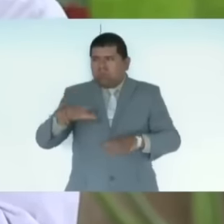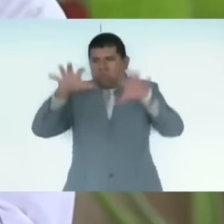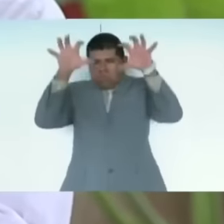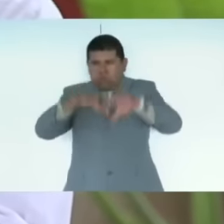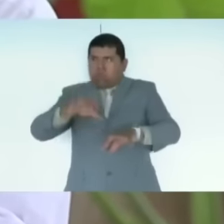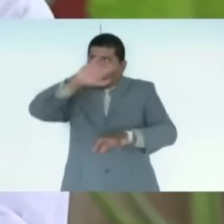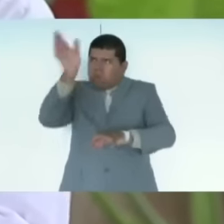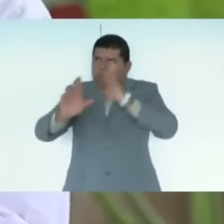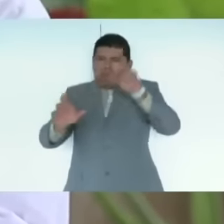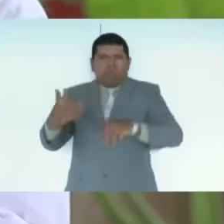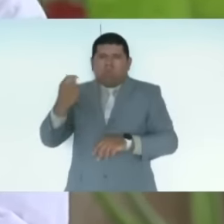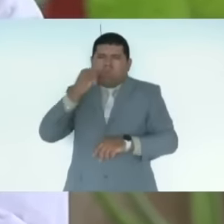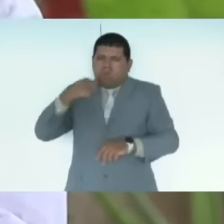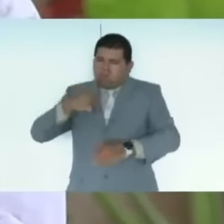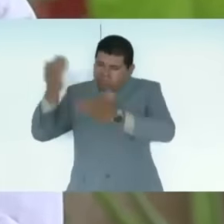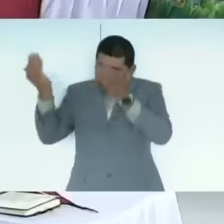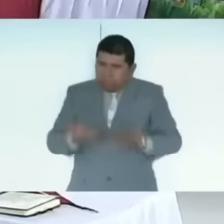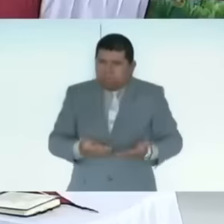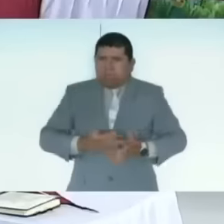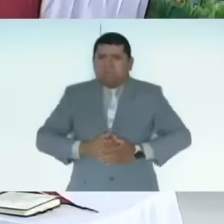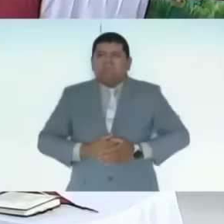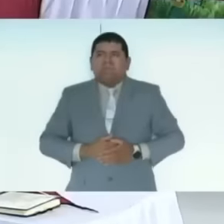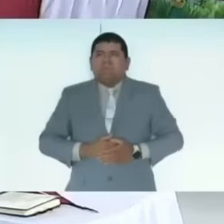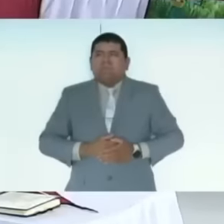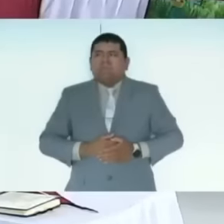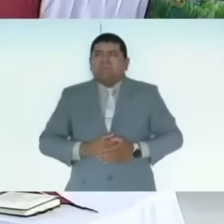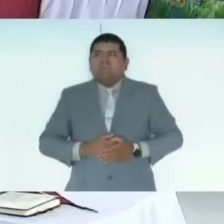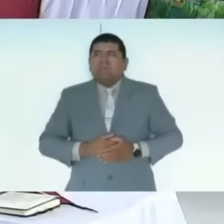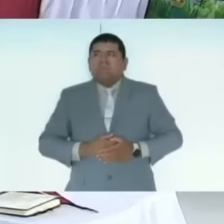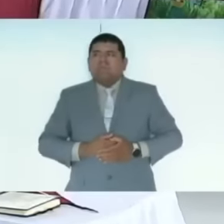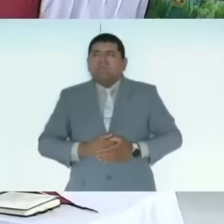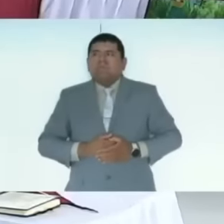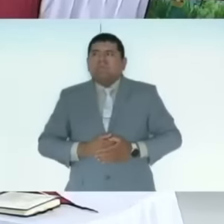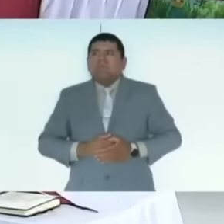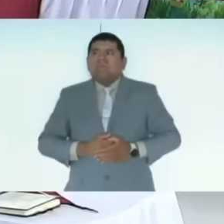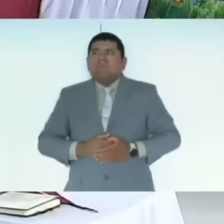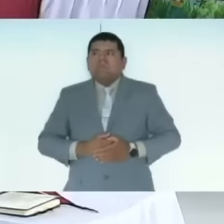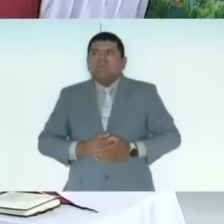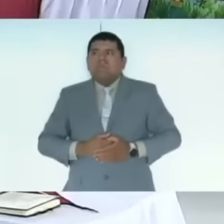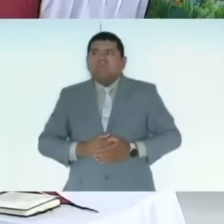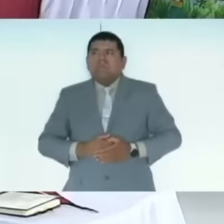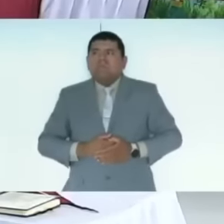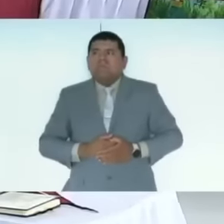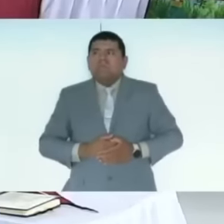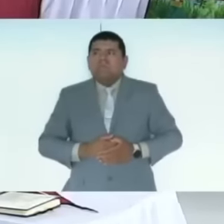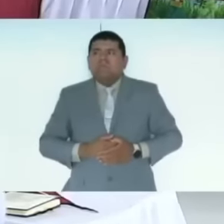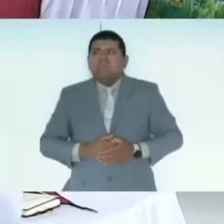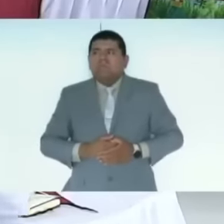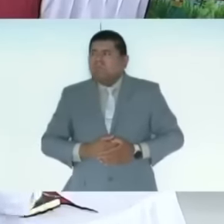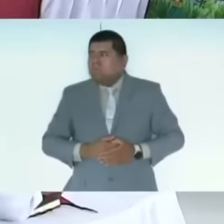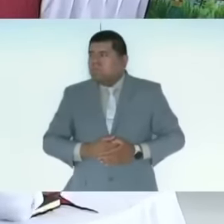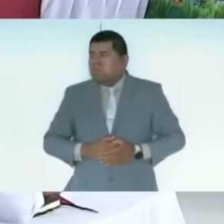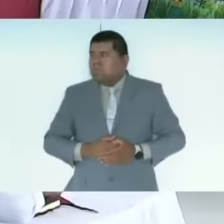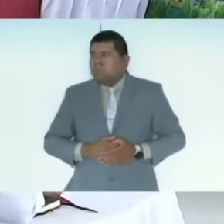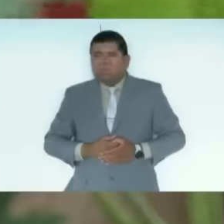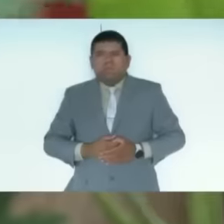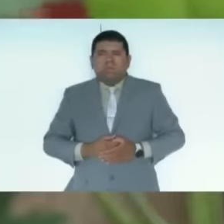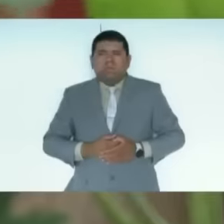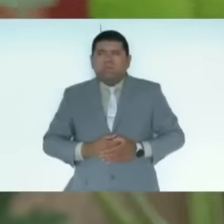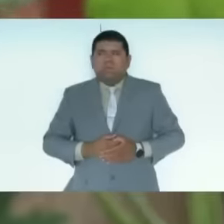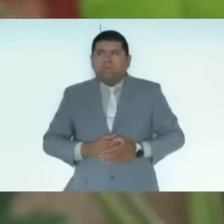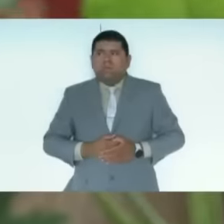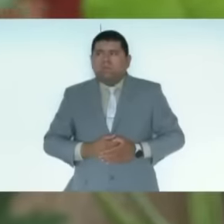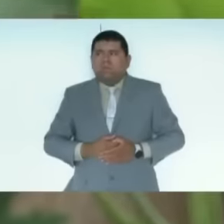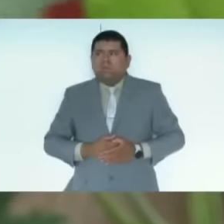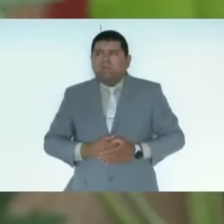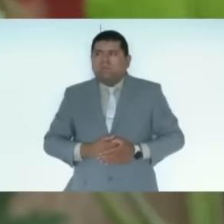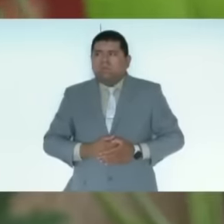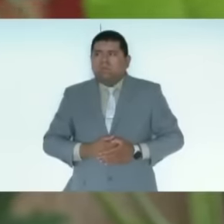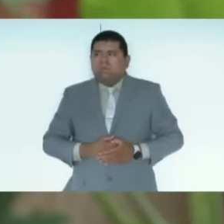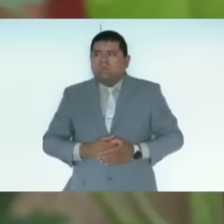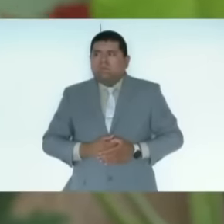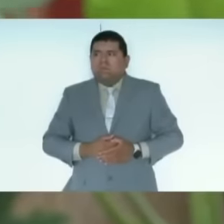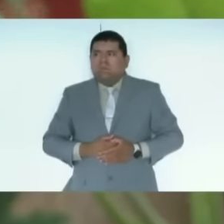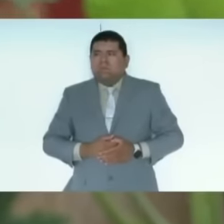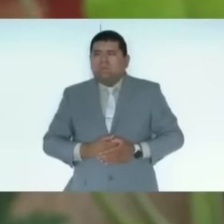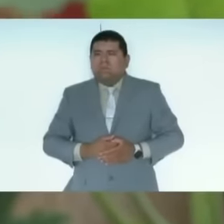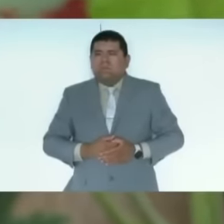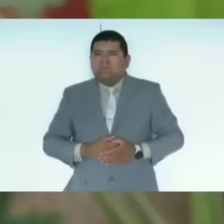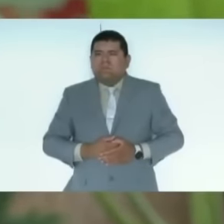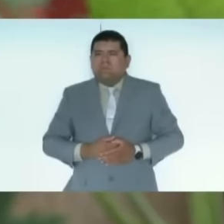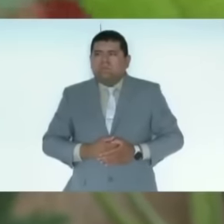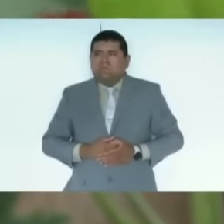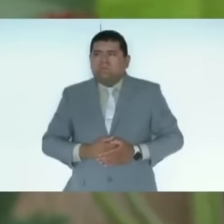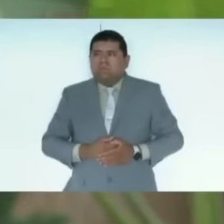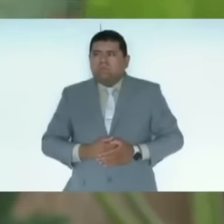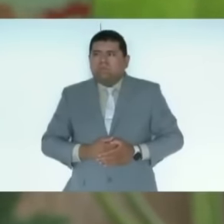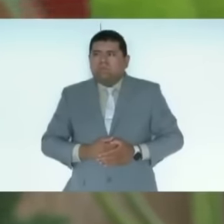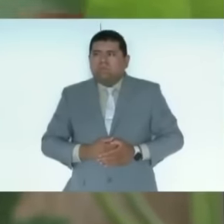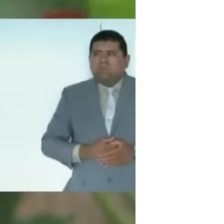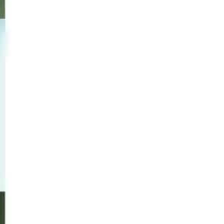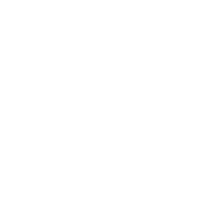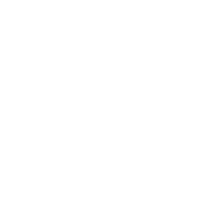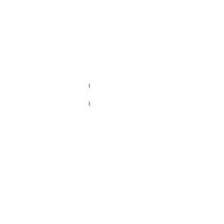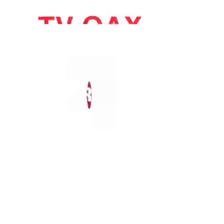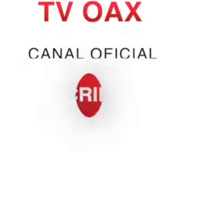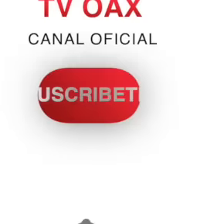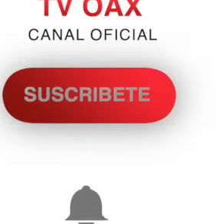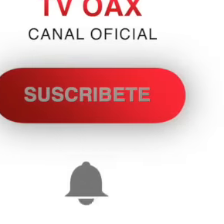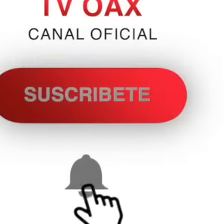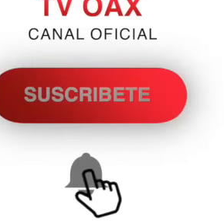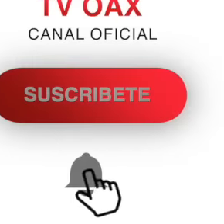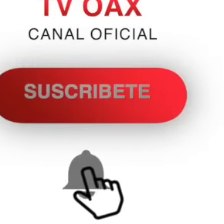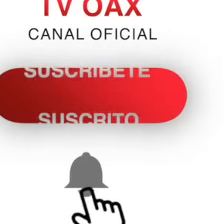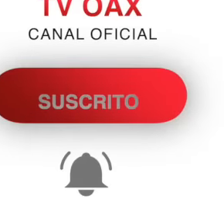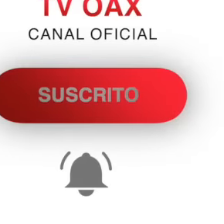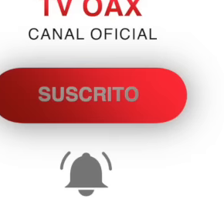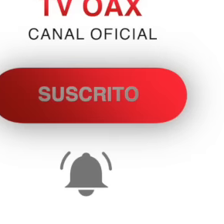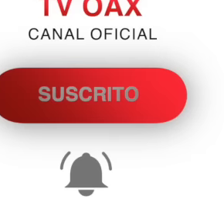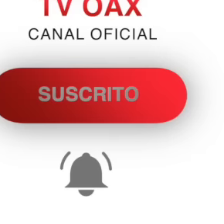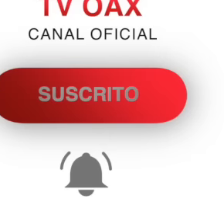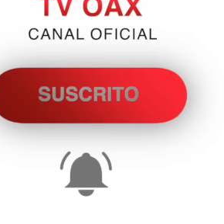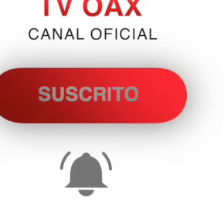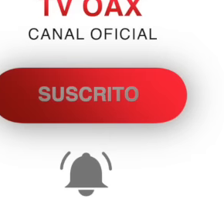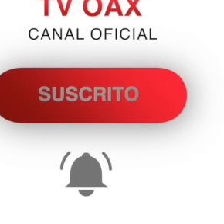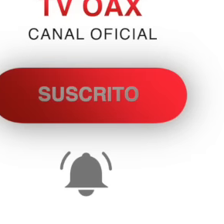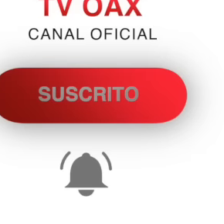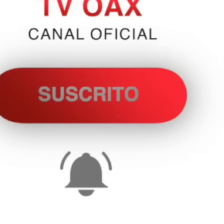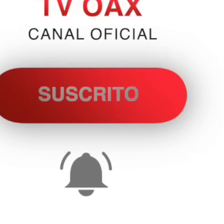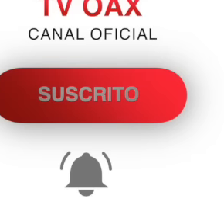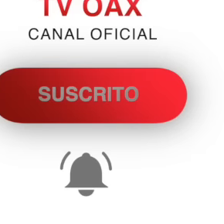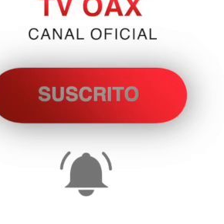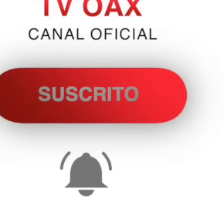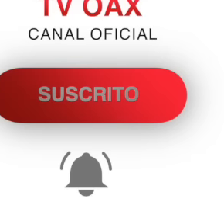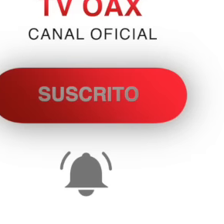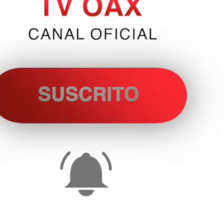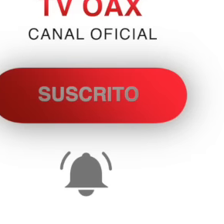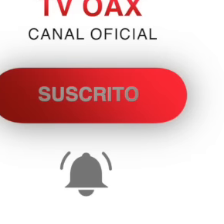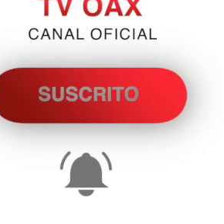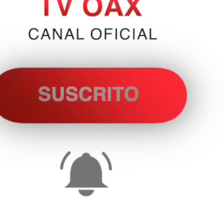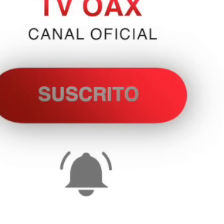shine, and we are going to be inaugurating the naval base of